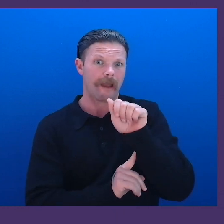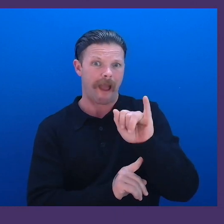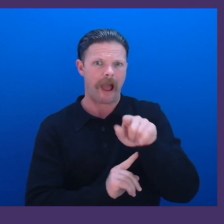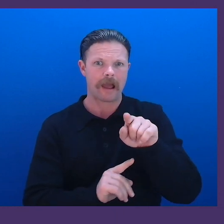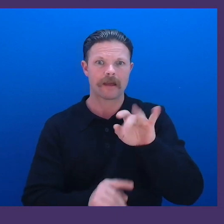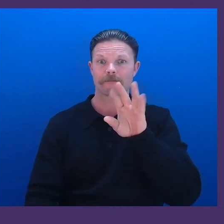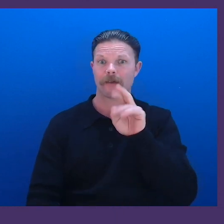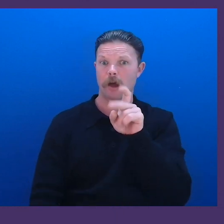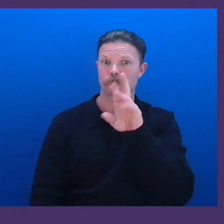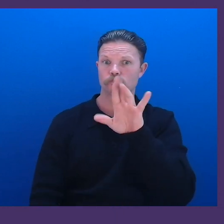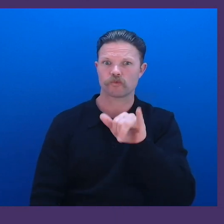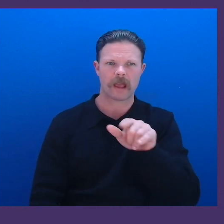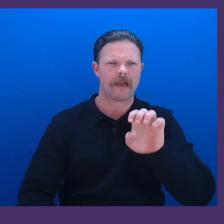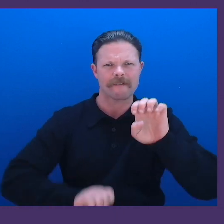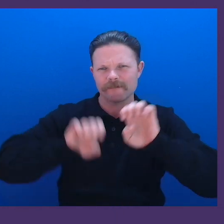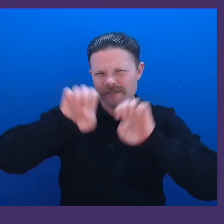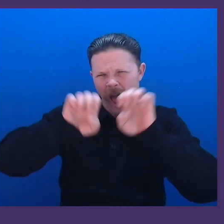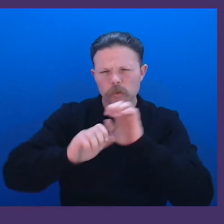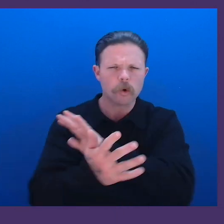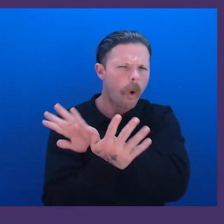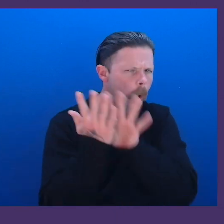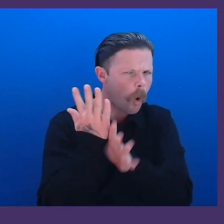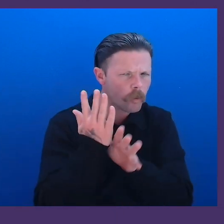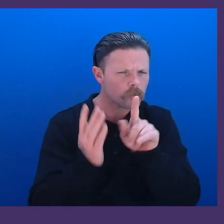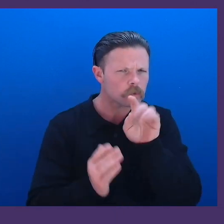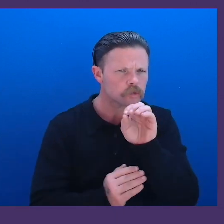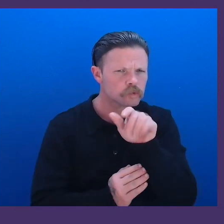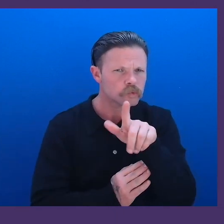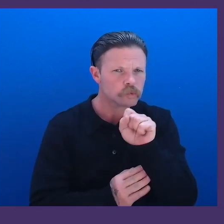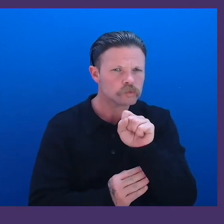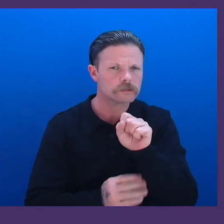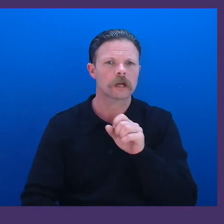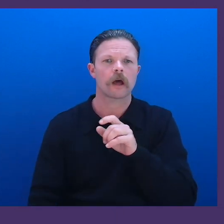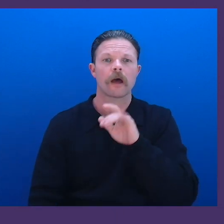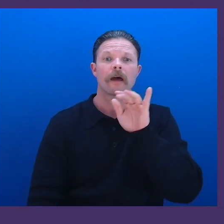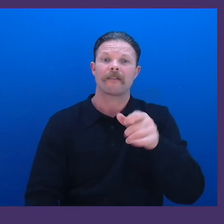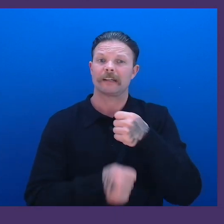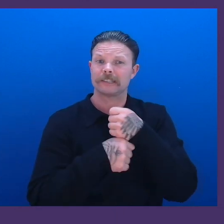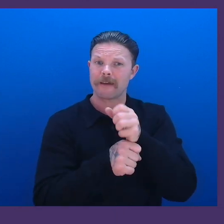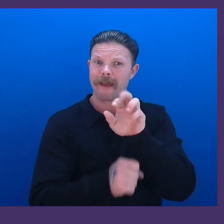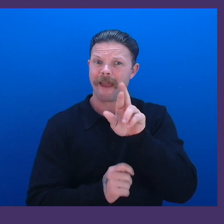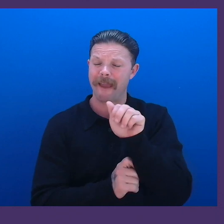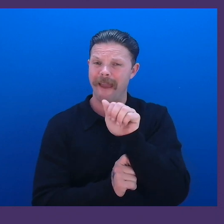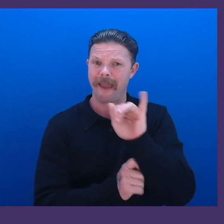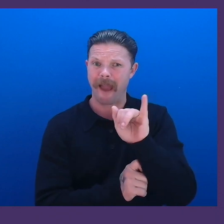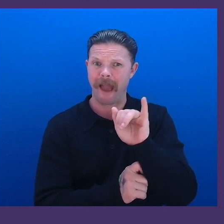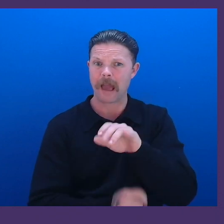of generative AI risks including harmful content, prompt injection, groundedness, and others.